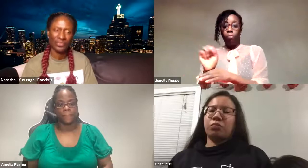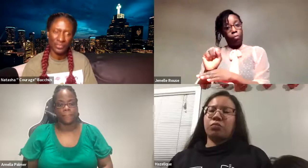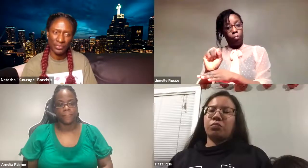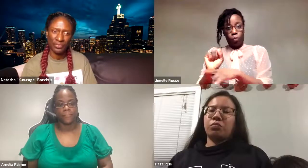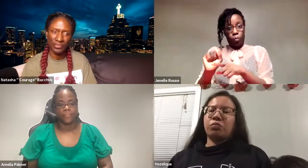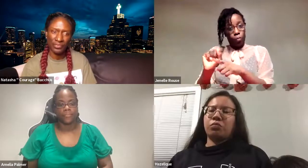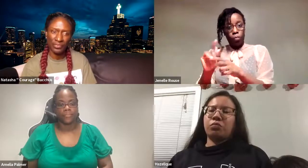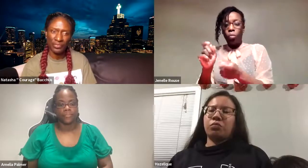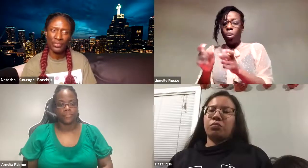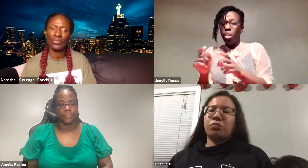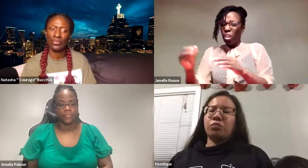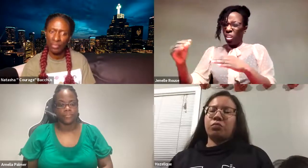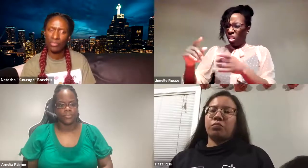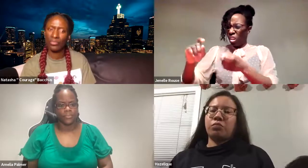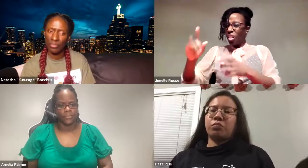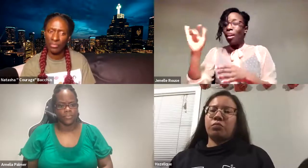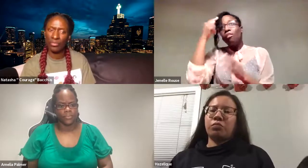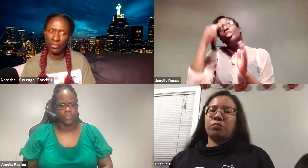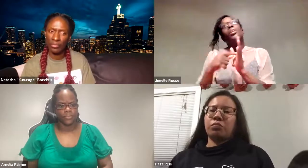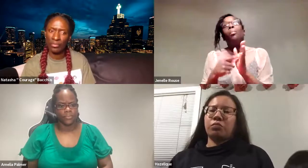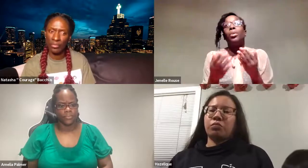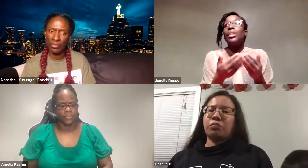[interpreter clarifying] just to clarify the interpreter, languages are not static. languages